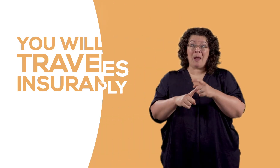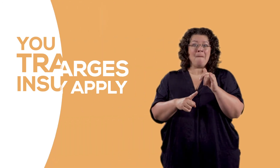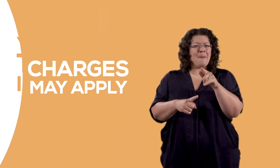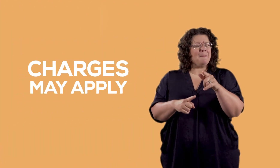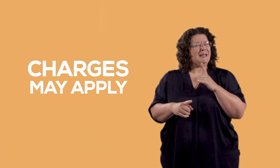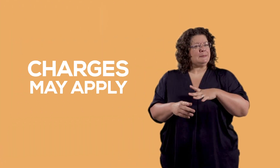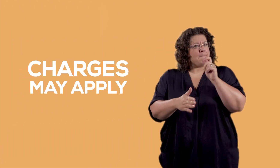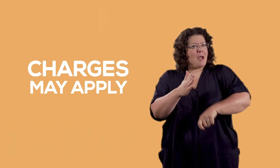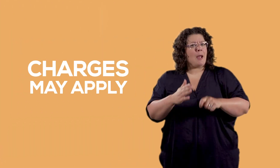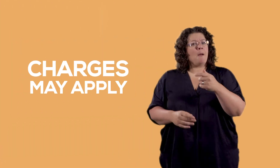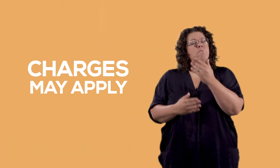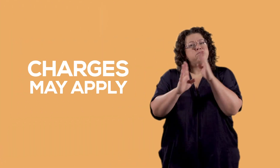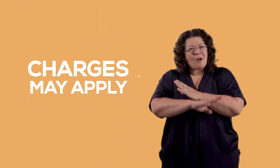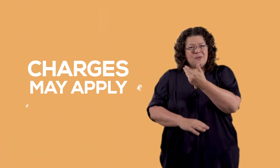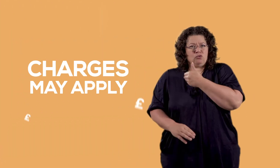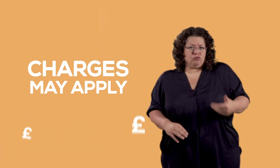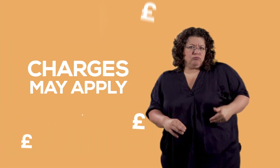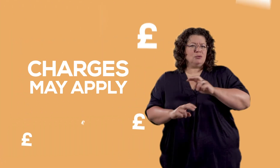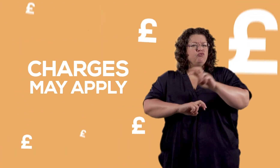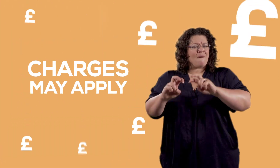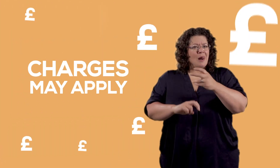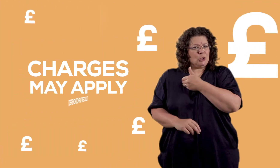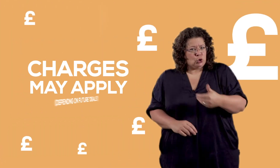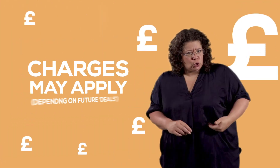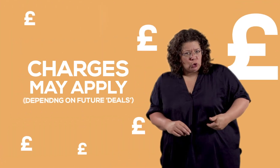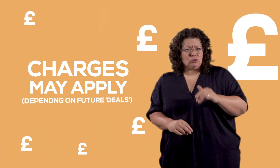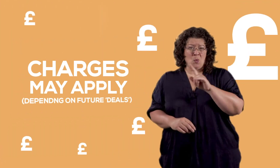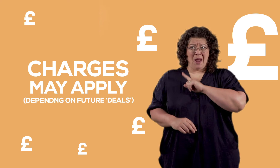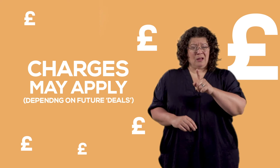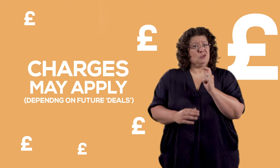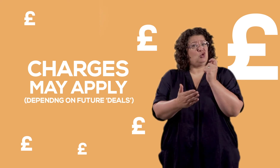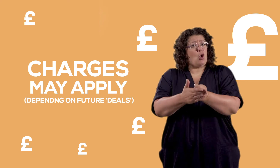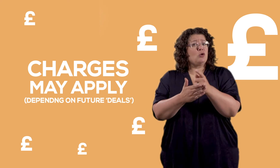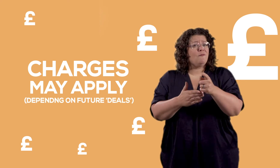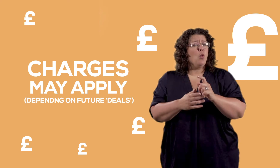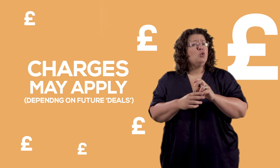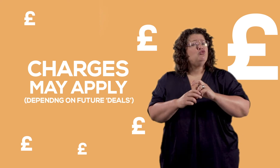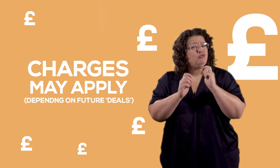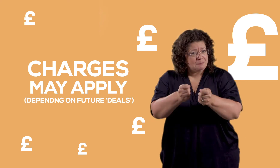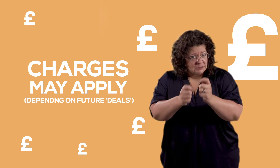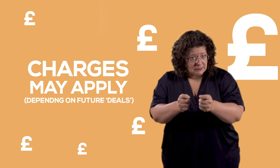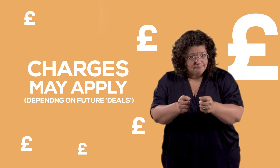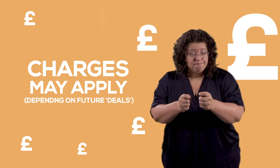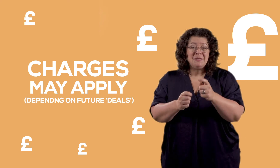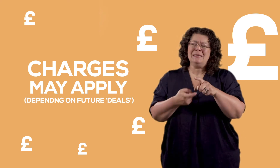charged for treatment. This does depend on the future relationships between the UK and the EU however.